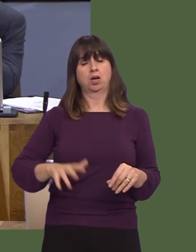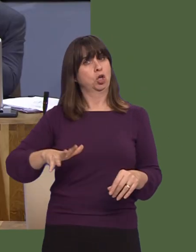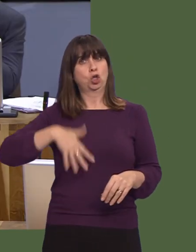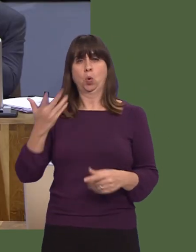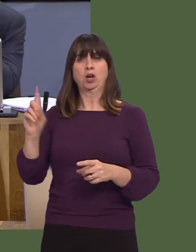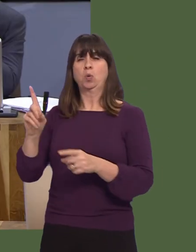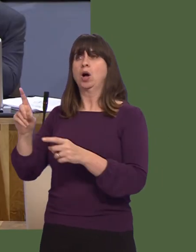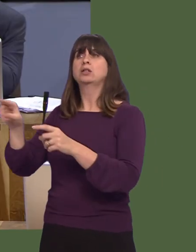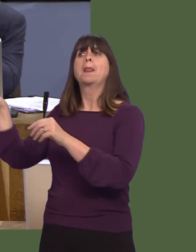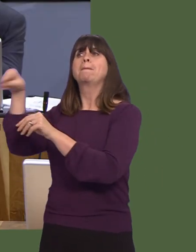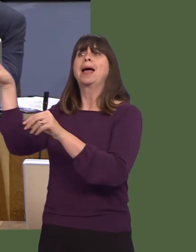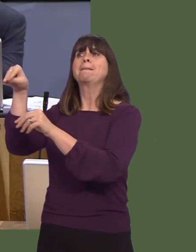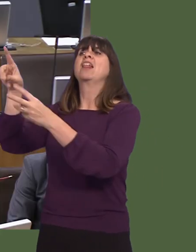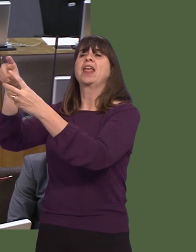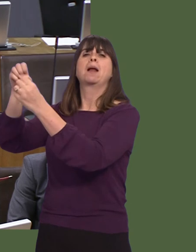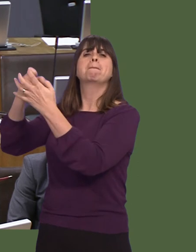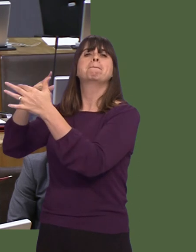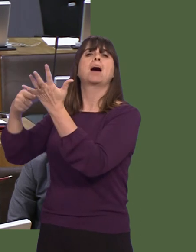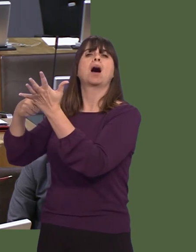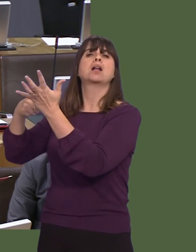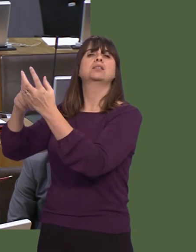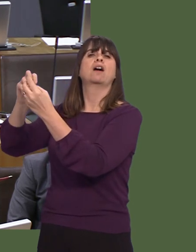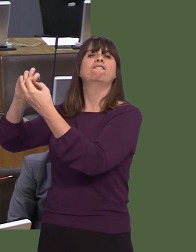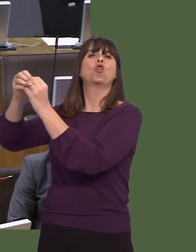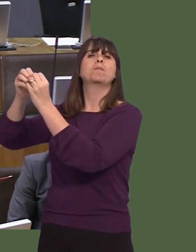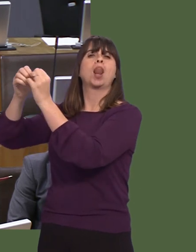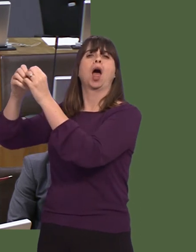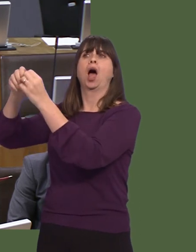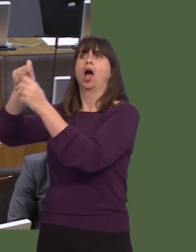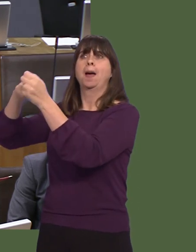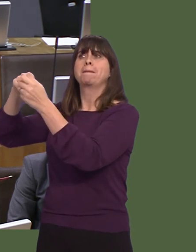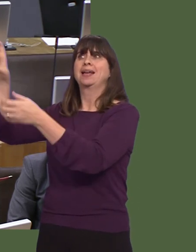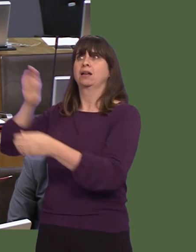doriad enfawr iír gyllideb. Dynaír safbwynt yr ydym ni wedi ei chymryd, ac, wrth gwrs,